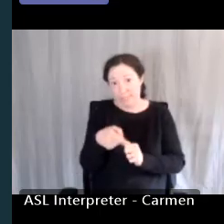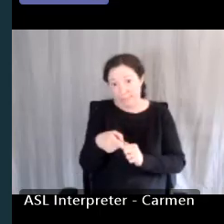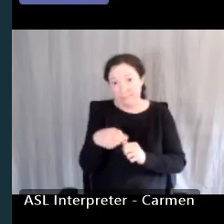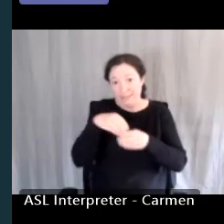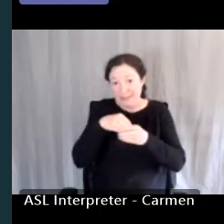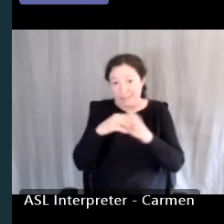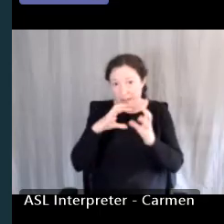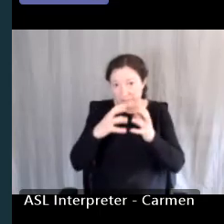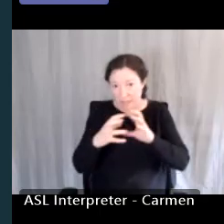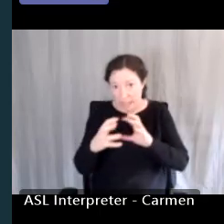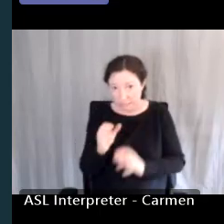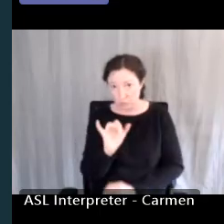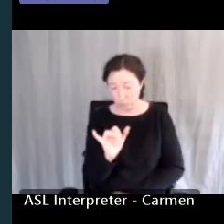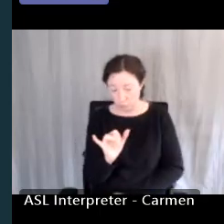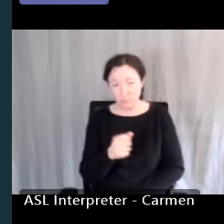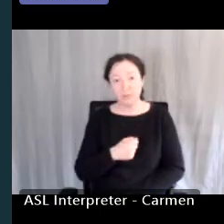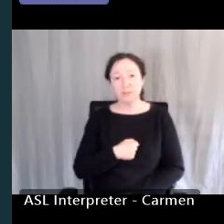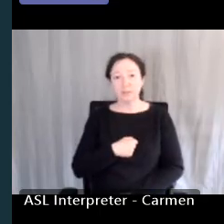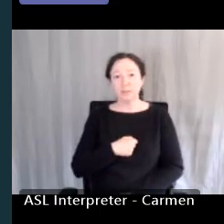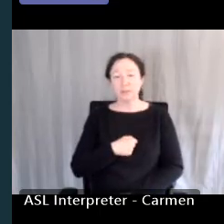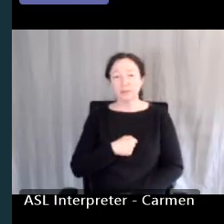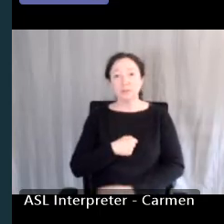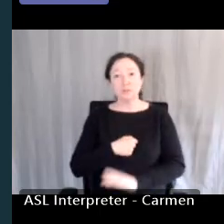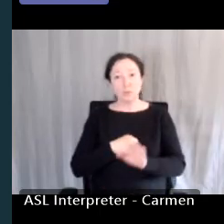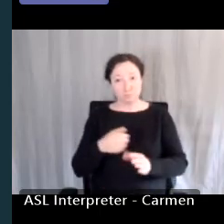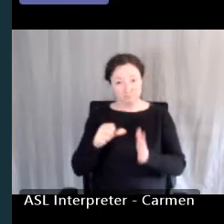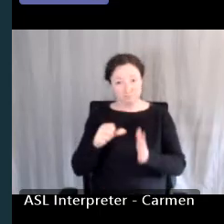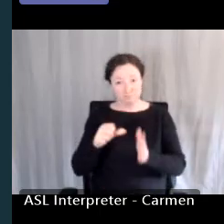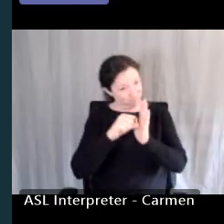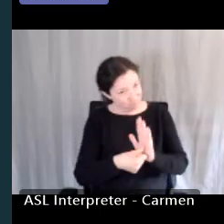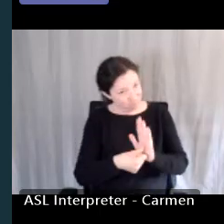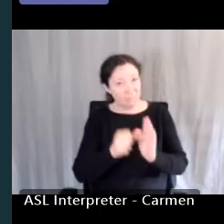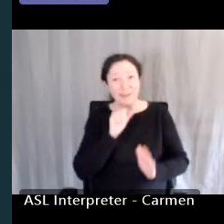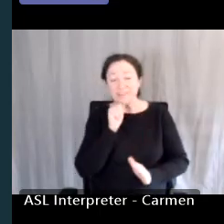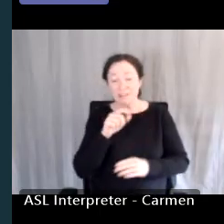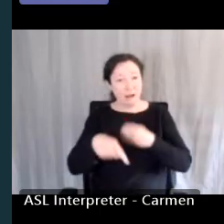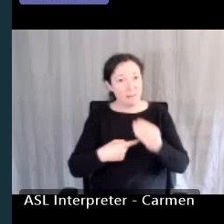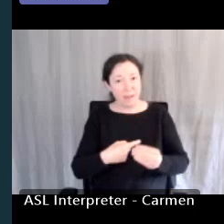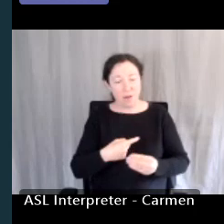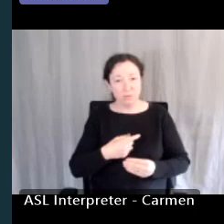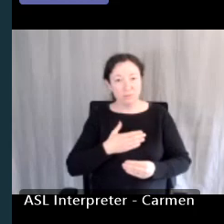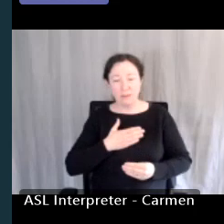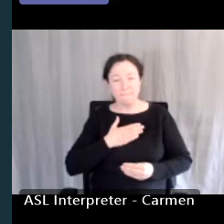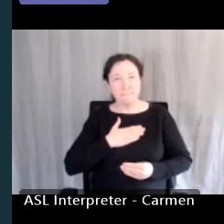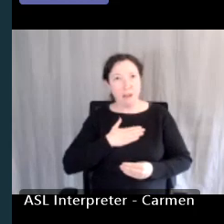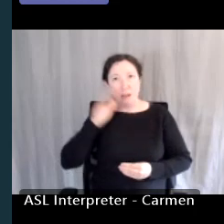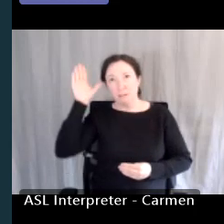It is not necessarily a lack of willpower, being addicted to sugar or being, you know, having a sweet tooth